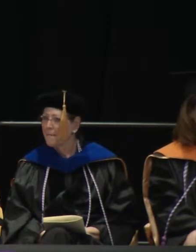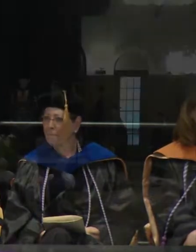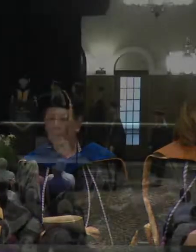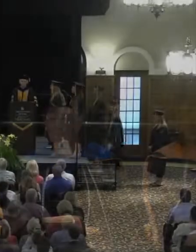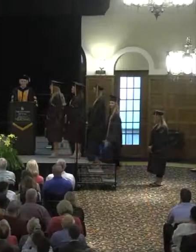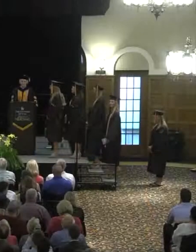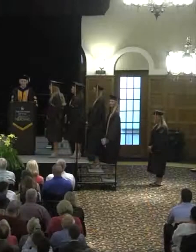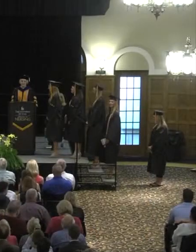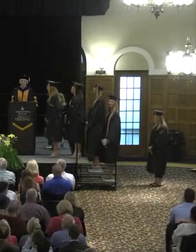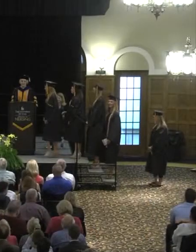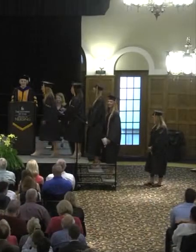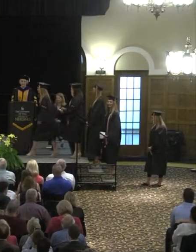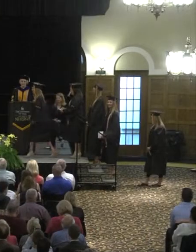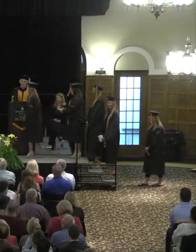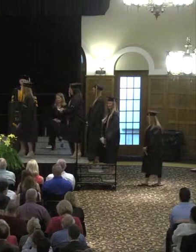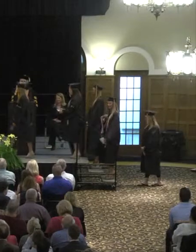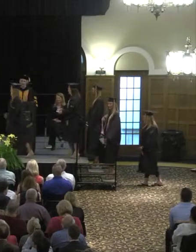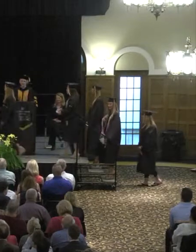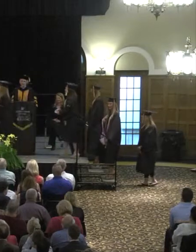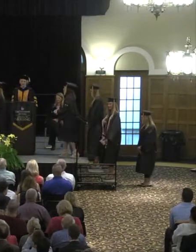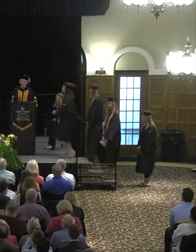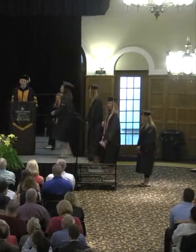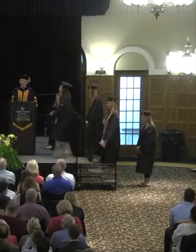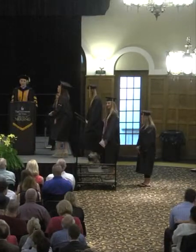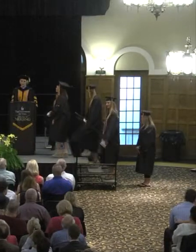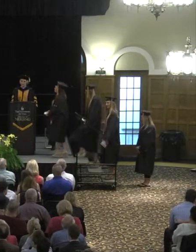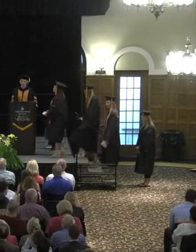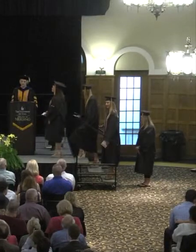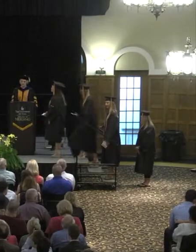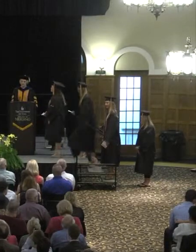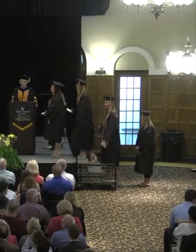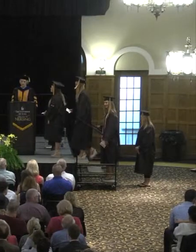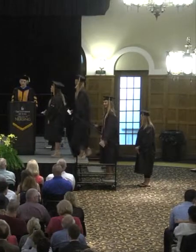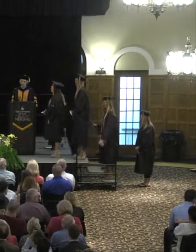Lauren Cassidy, BSN, Bachelor of Science in Nursing,